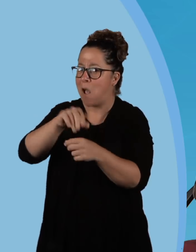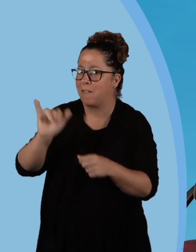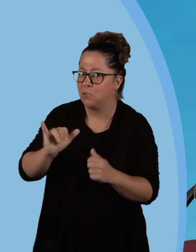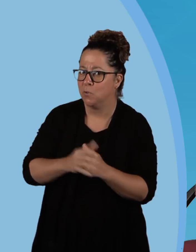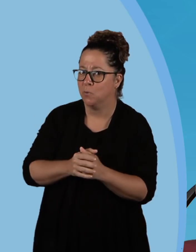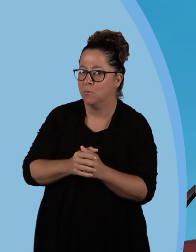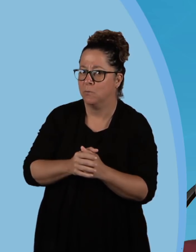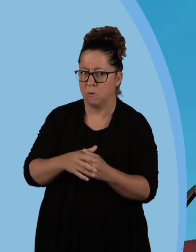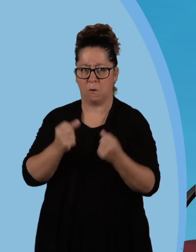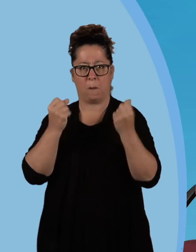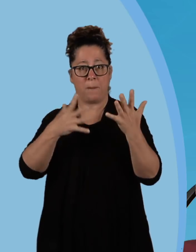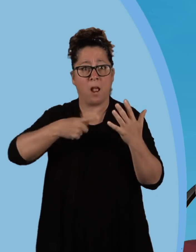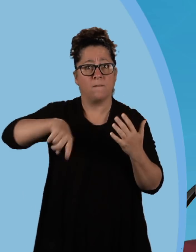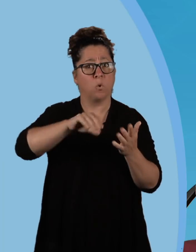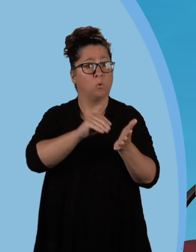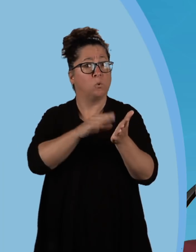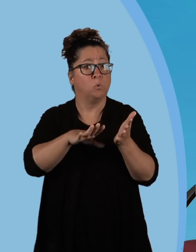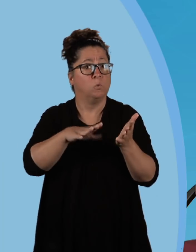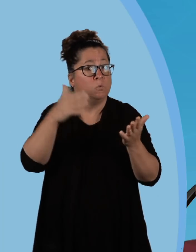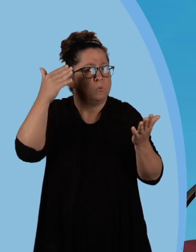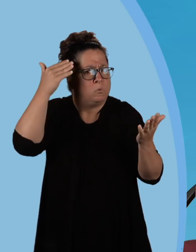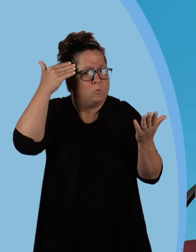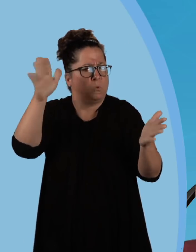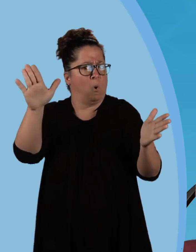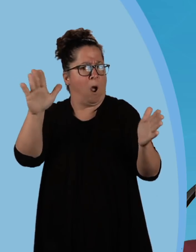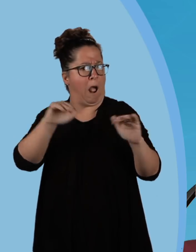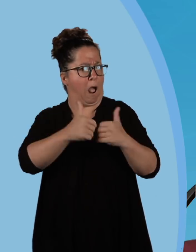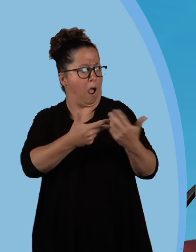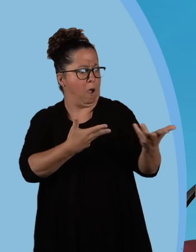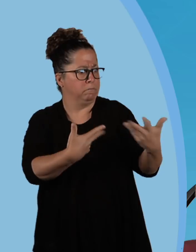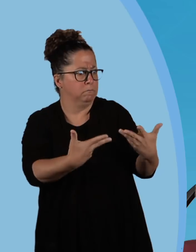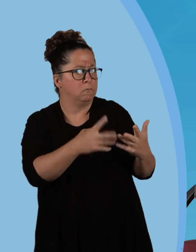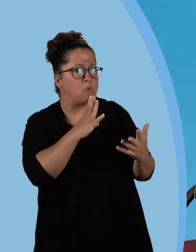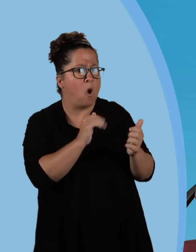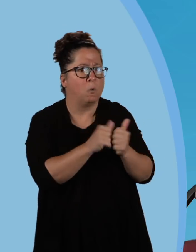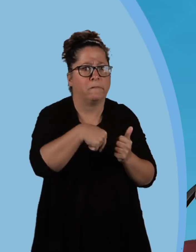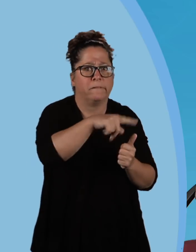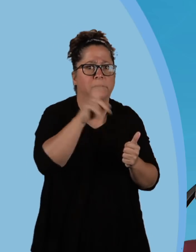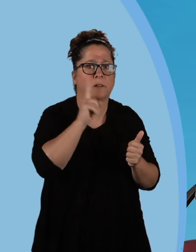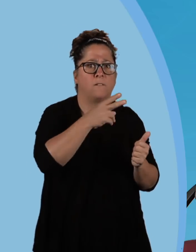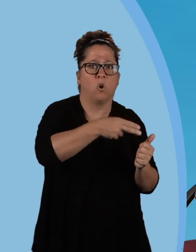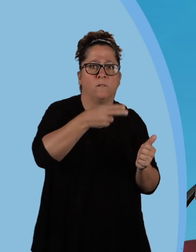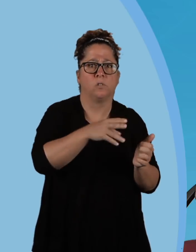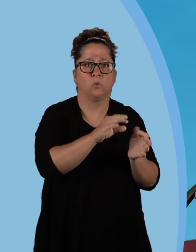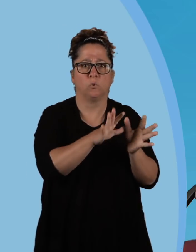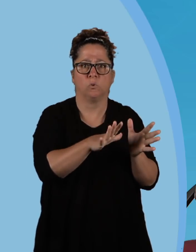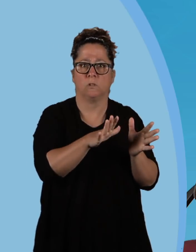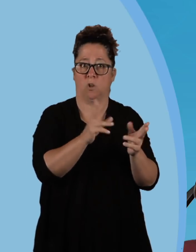Hearing students are also a stakeholder. Many of those students don't know how to talk with a deaf or hard of hearing student